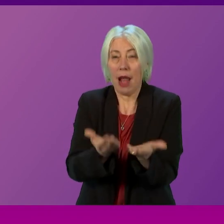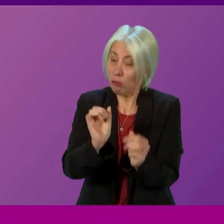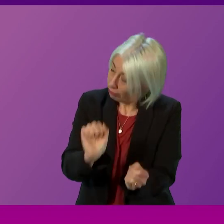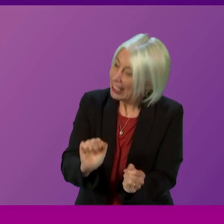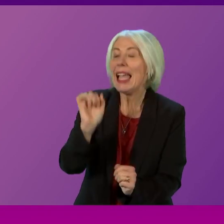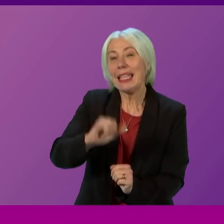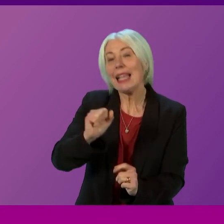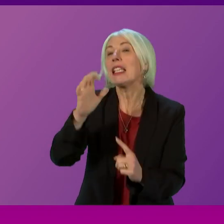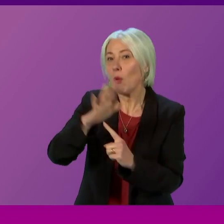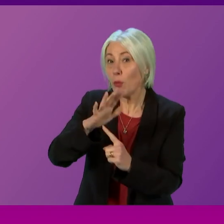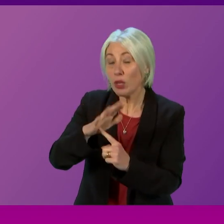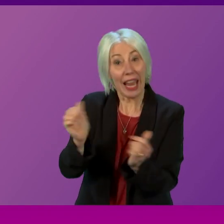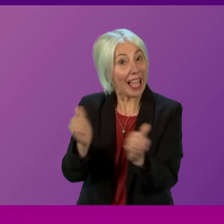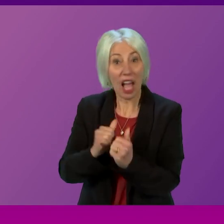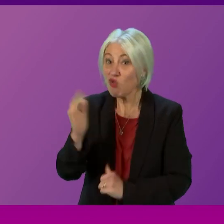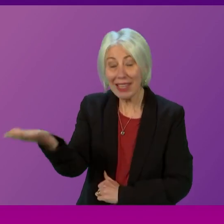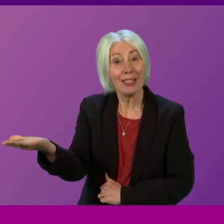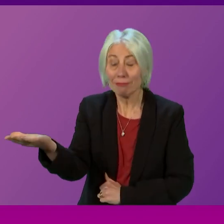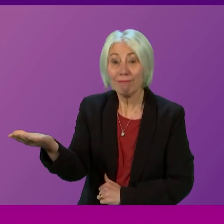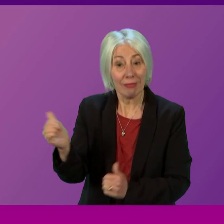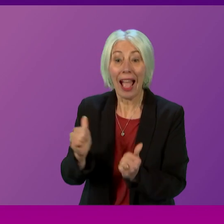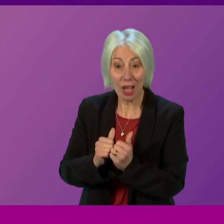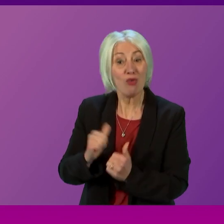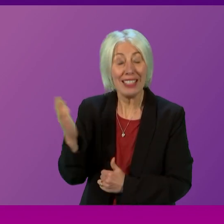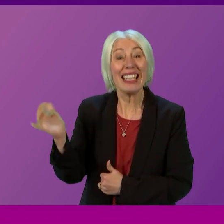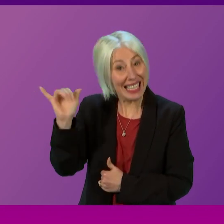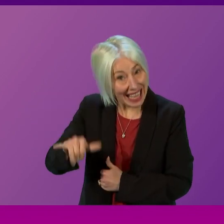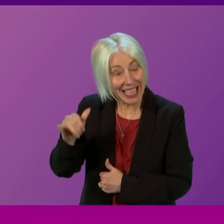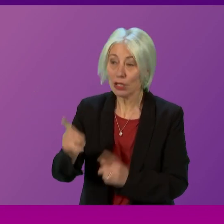I agree very much with Carol Mochan that the appointment of a women’s health champion